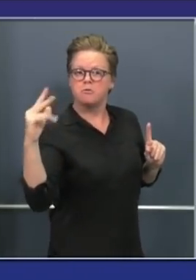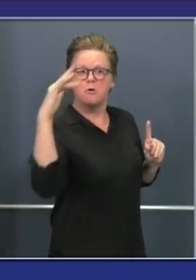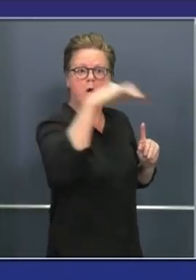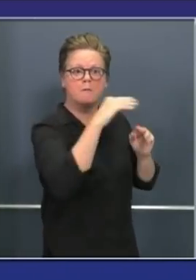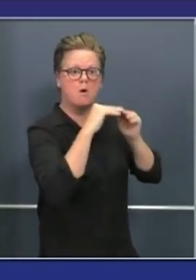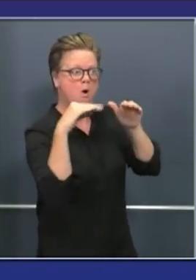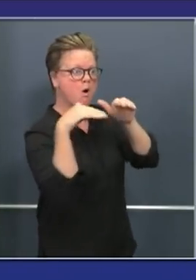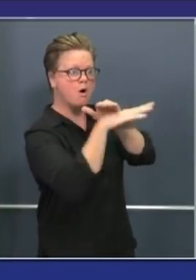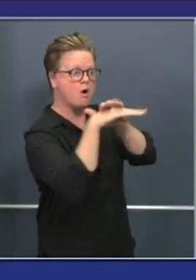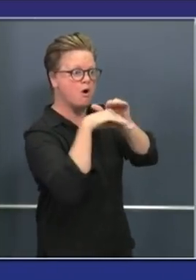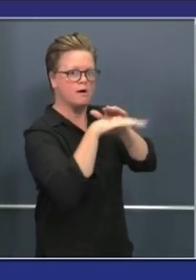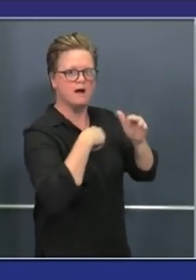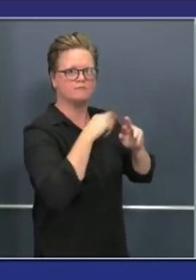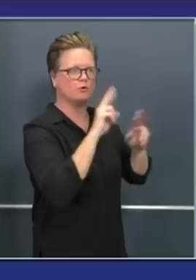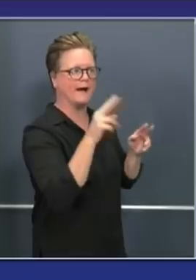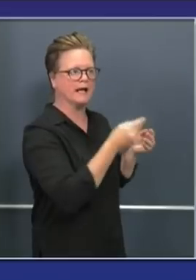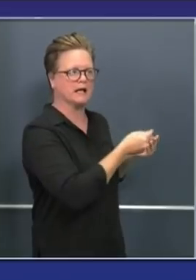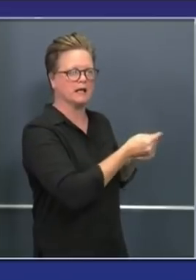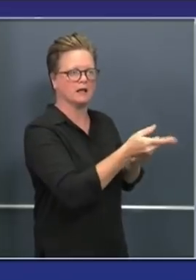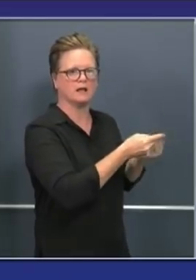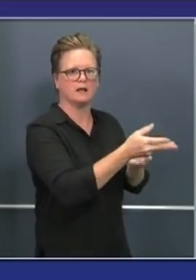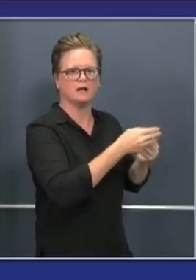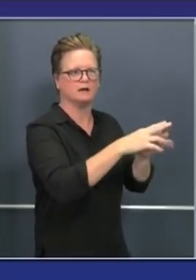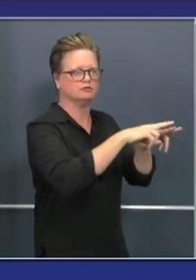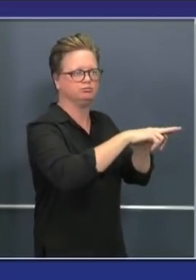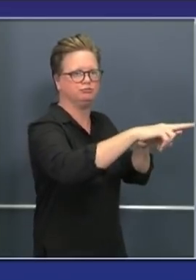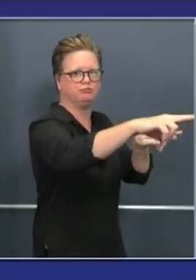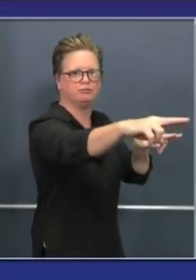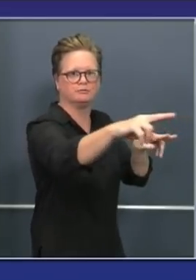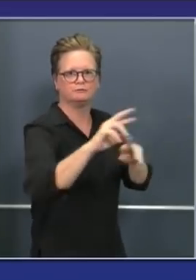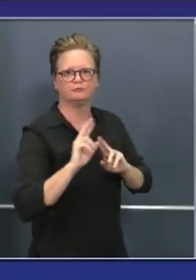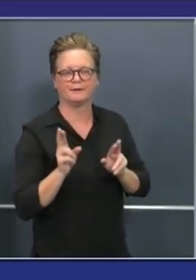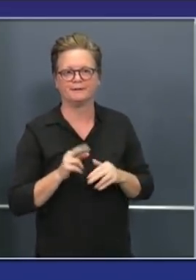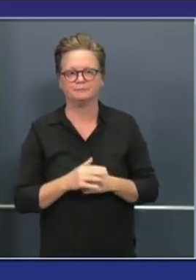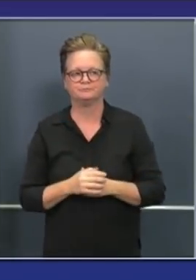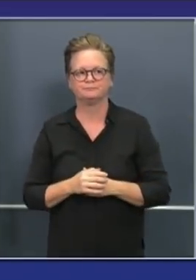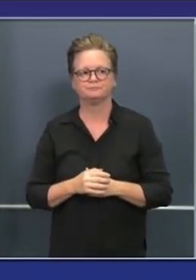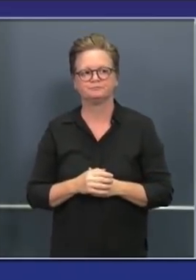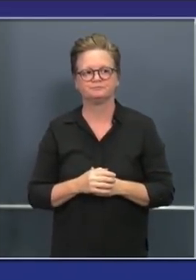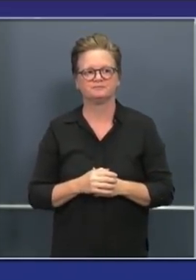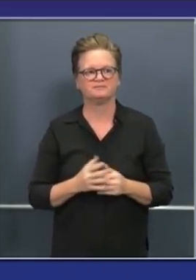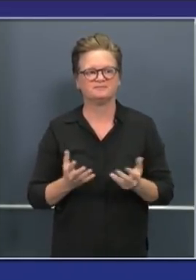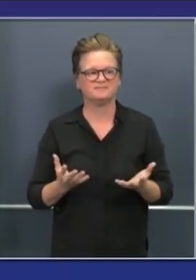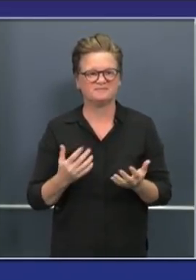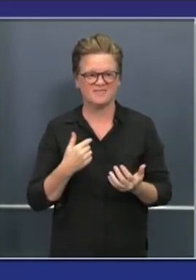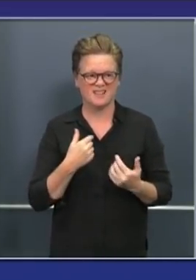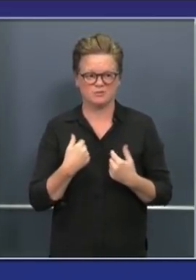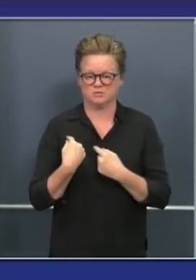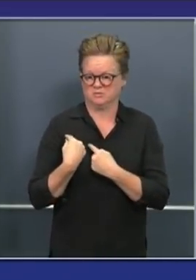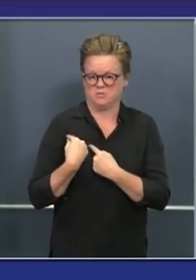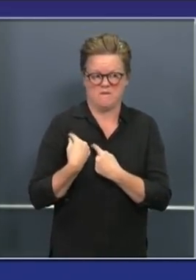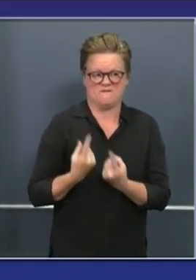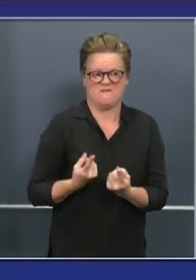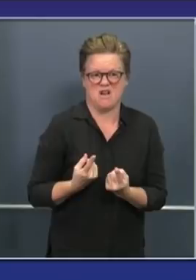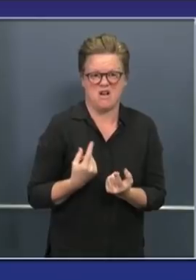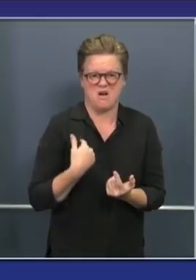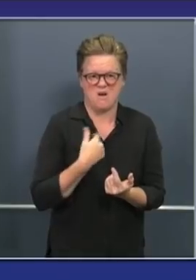IDENTIFIED BASED UPON THE CURRENT CENSUS OF 3103 COVID POSITIVE PATIENTS, LESS THAN 6% OF THAT SURGE CAPACITY HAS BEEN